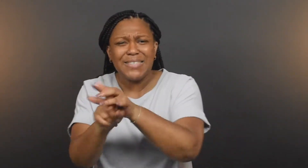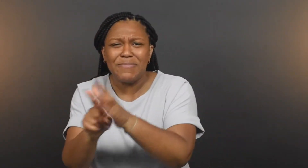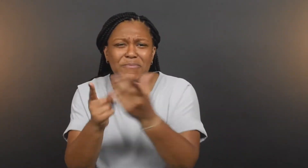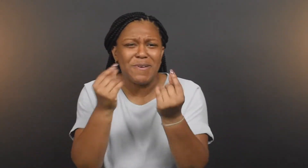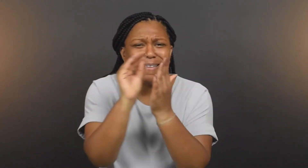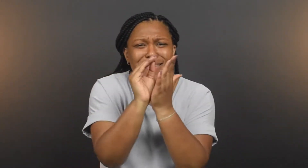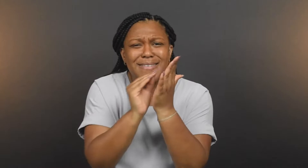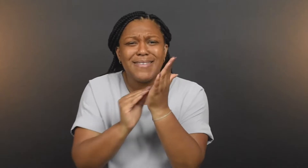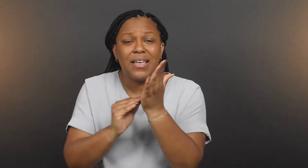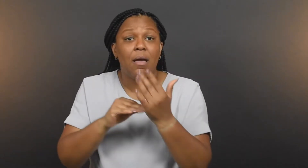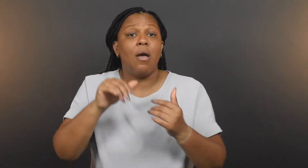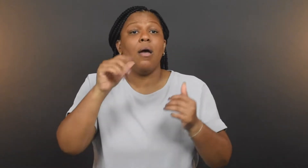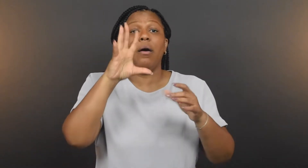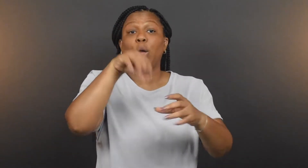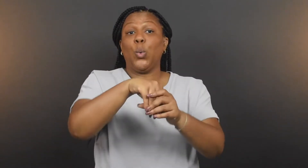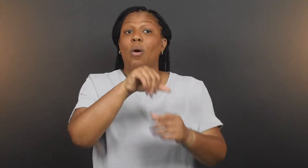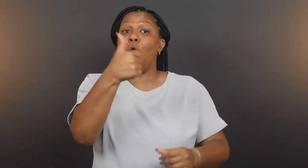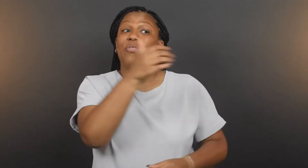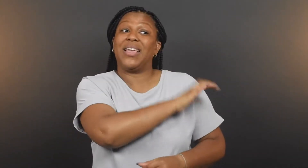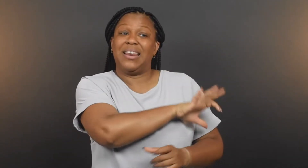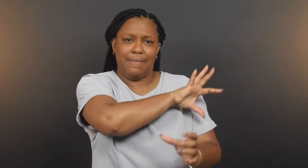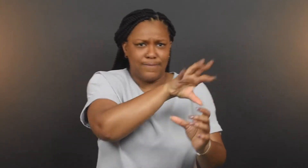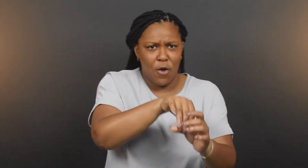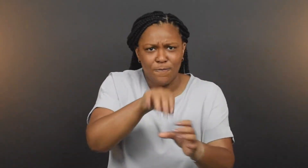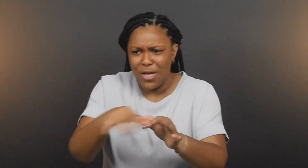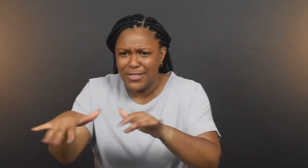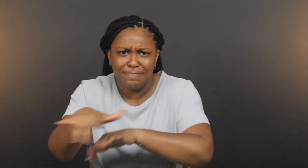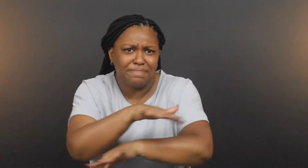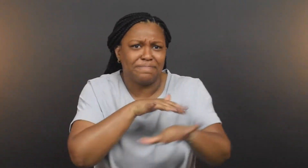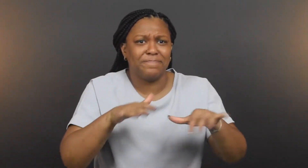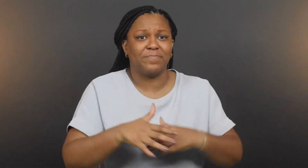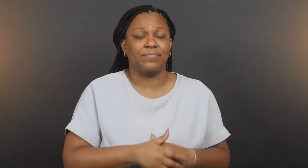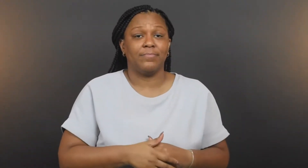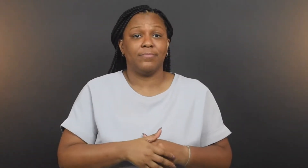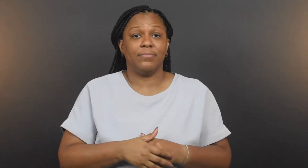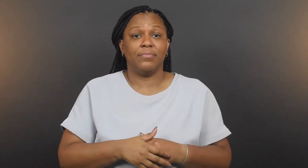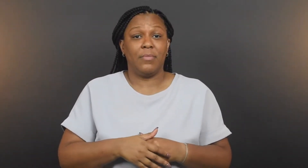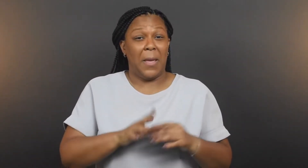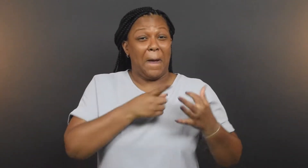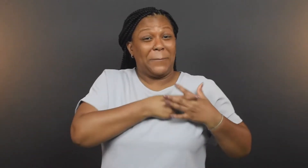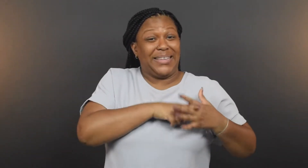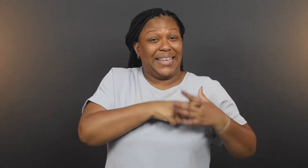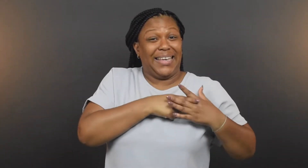into the night and writing studies on disease symptoms they and other clinicians encountered.